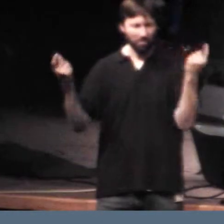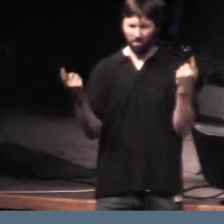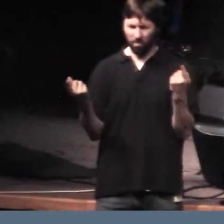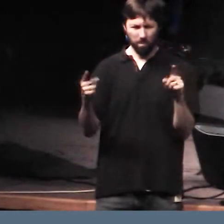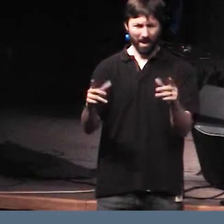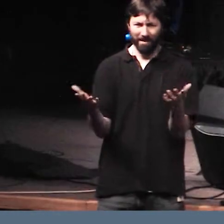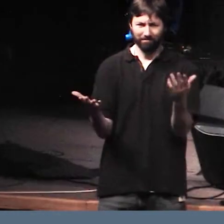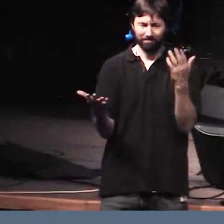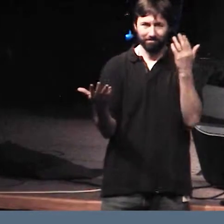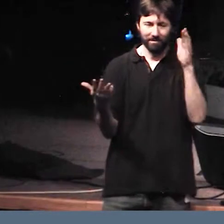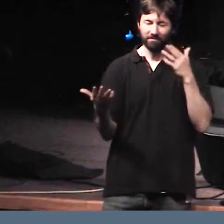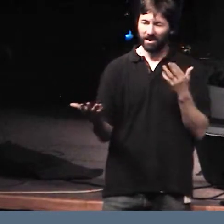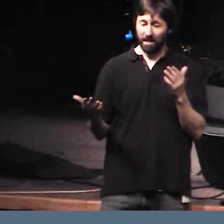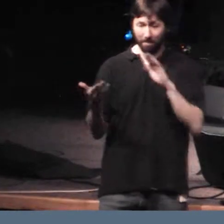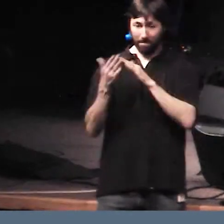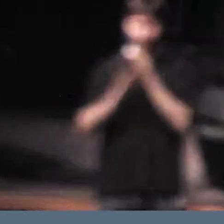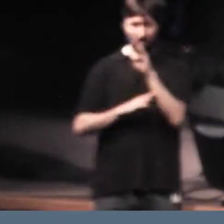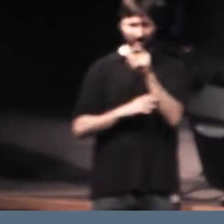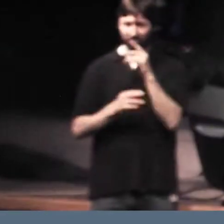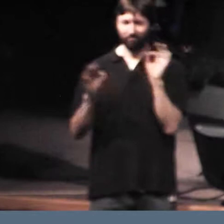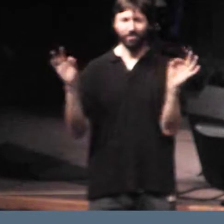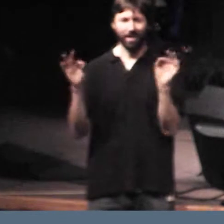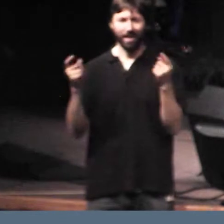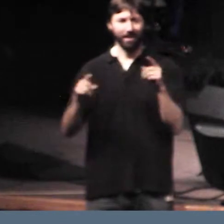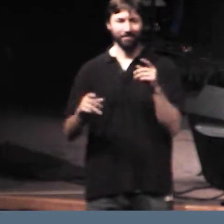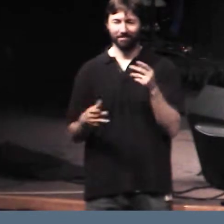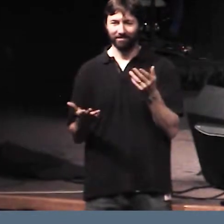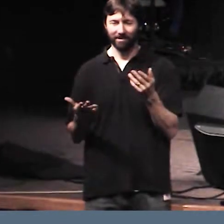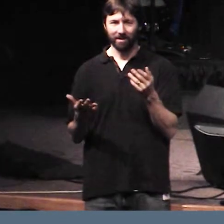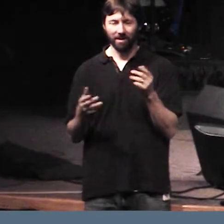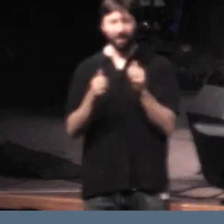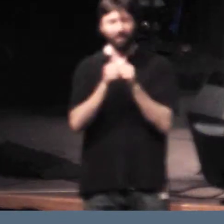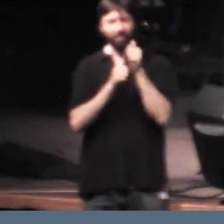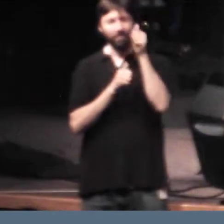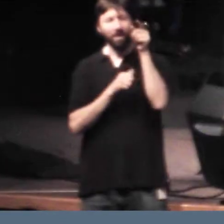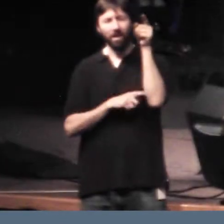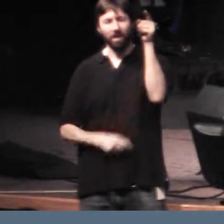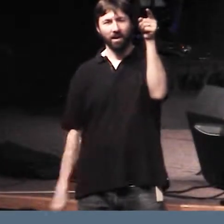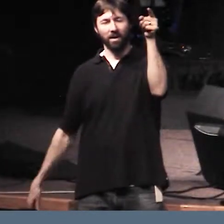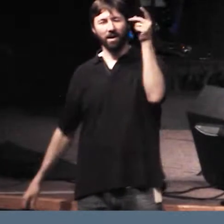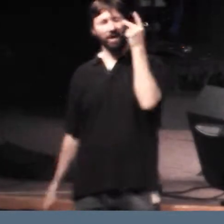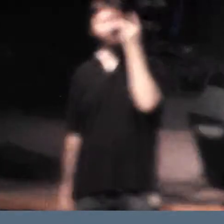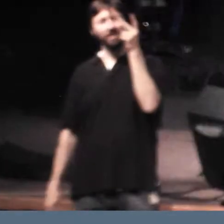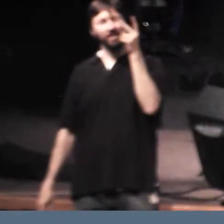again in a sleepy little town like Bethlehem not much happens there and then at a distance I see here